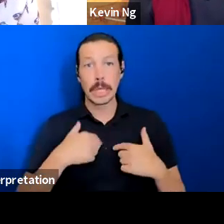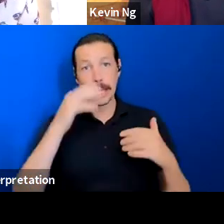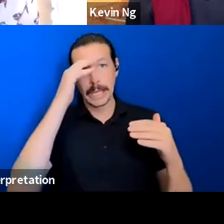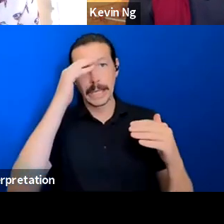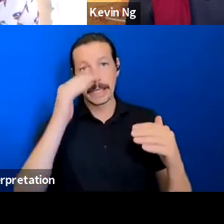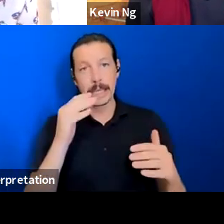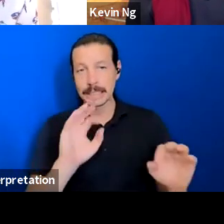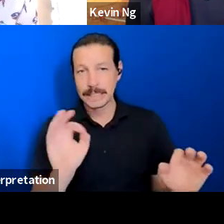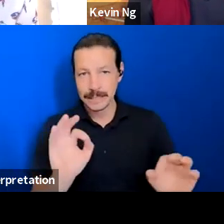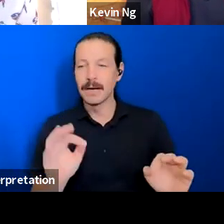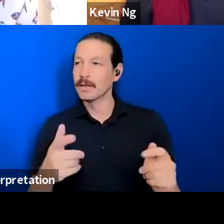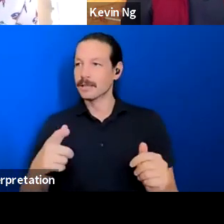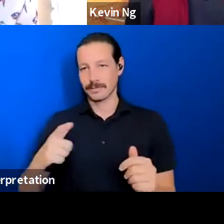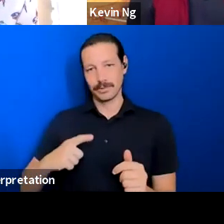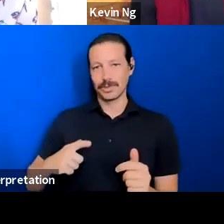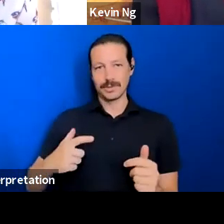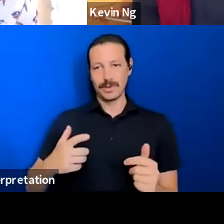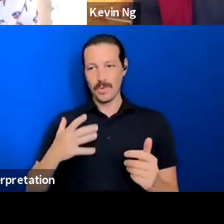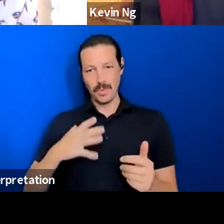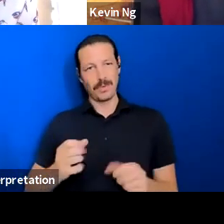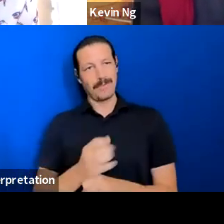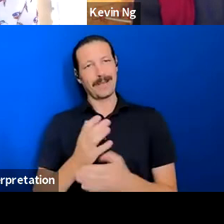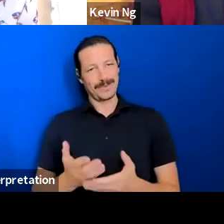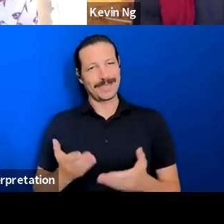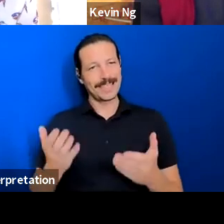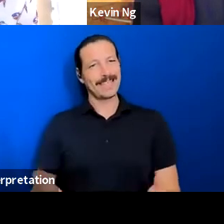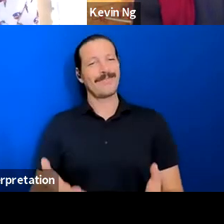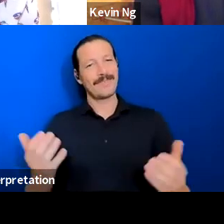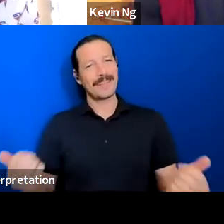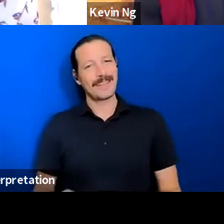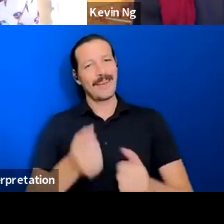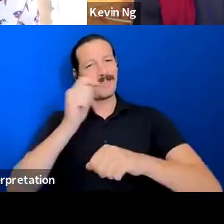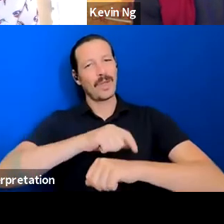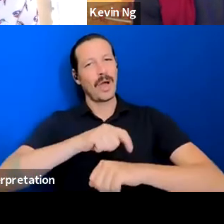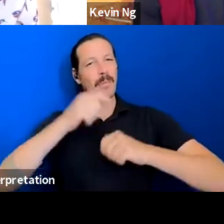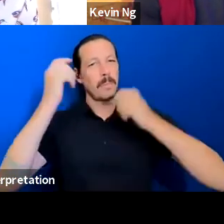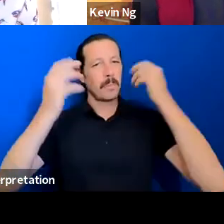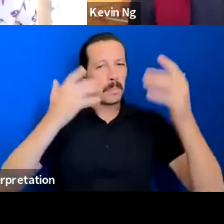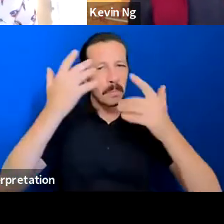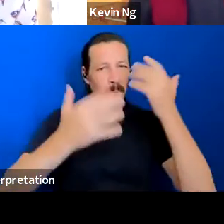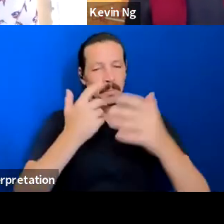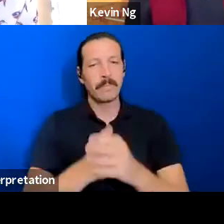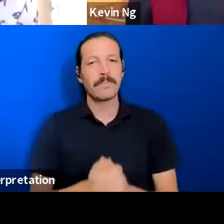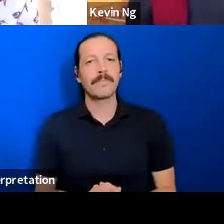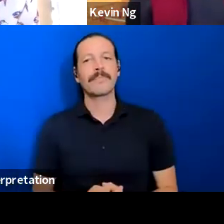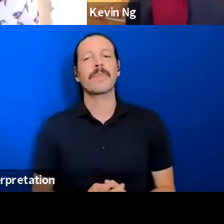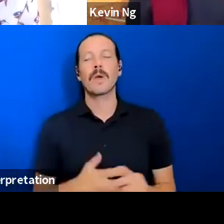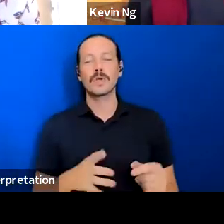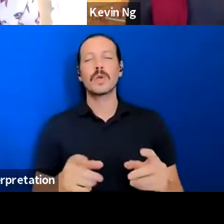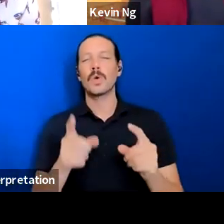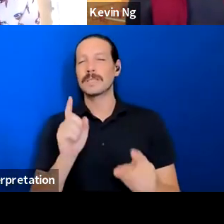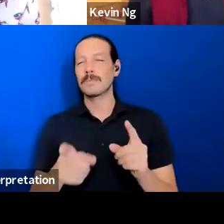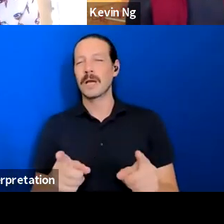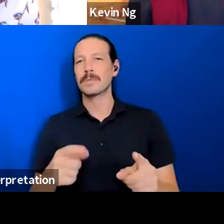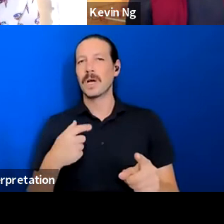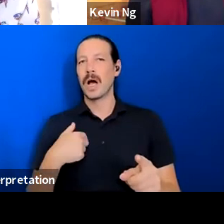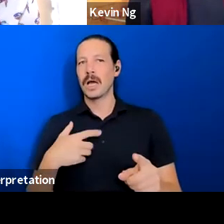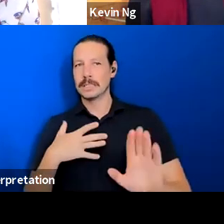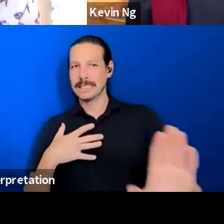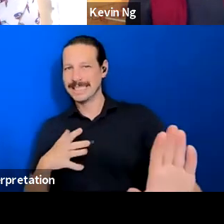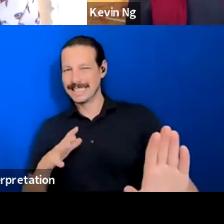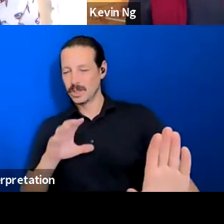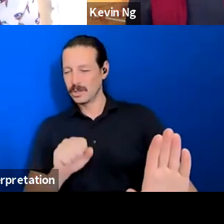I would have to ask for a pause until I had completed my thought process. And like I said,